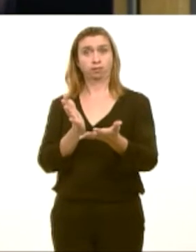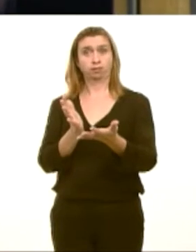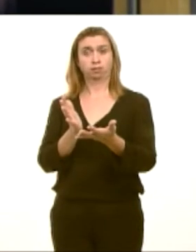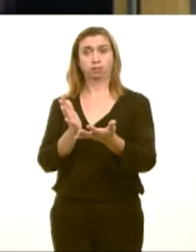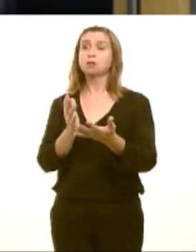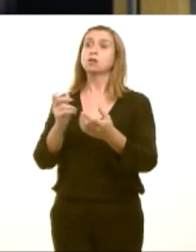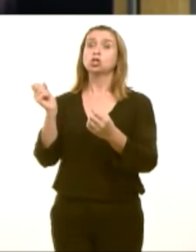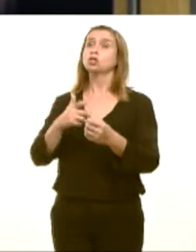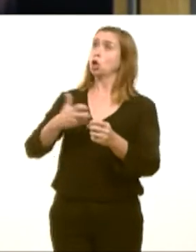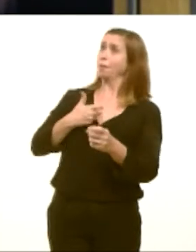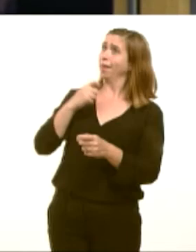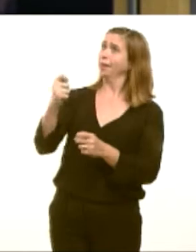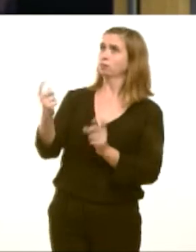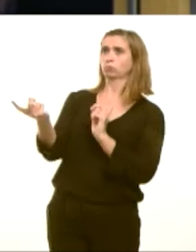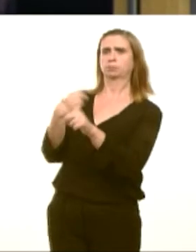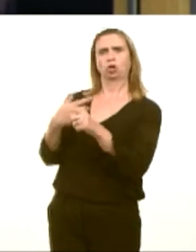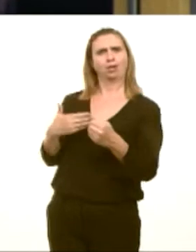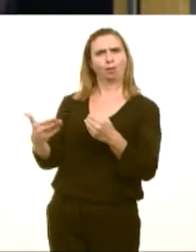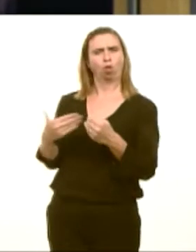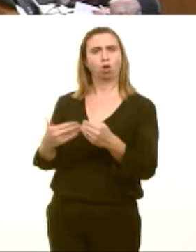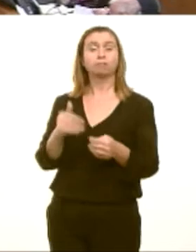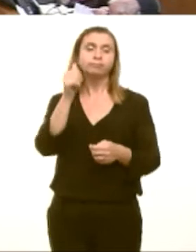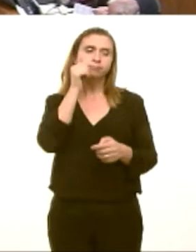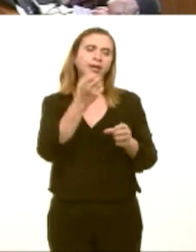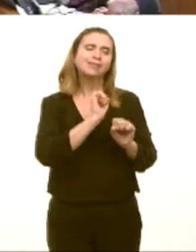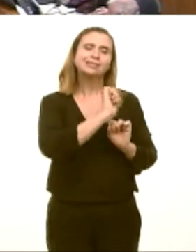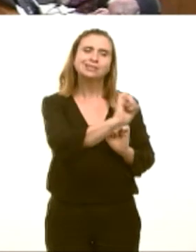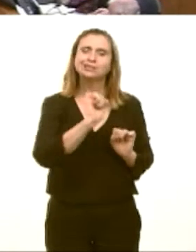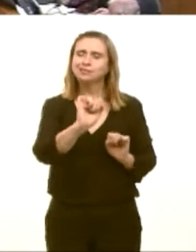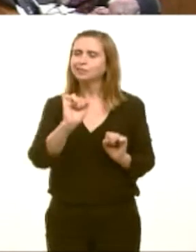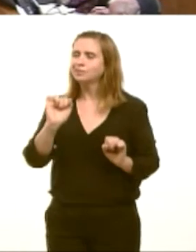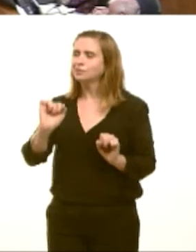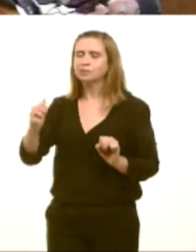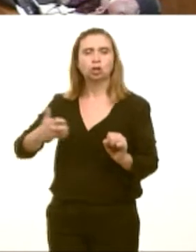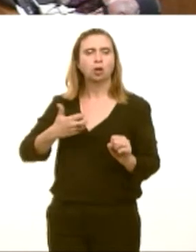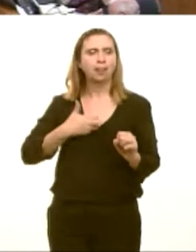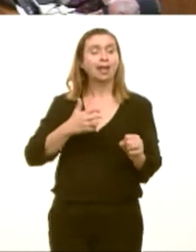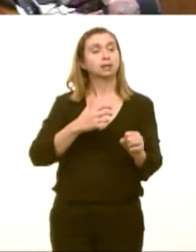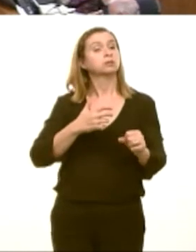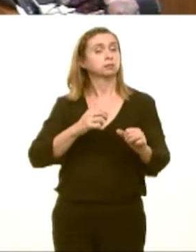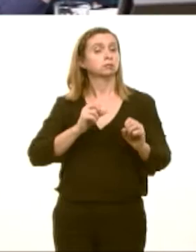OAQ(4)2482(FM) Carwyn Jones: Public service providers in Wales have their own individual complaints procedures, but the ombudsman recommends that